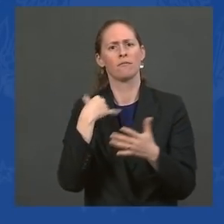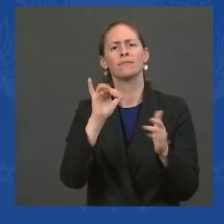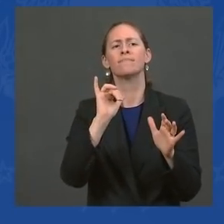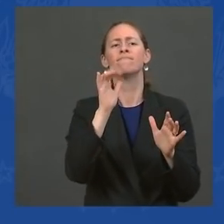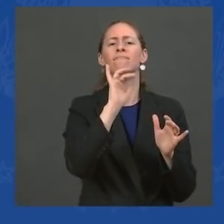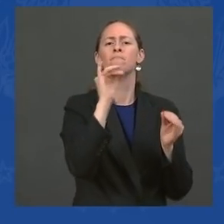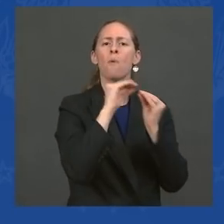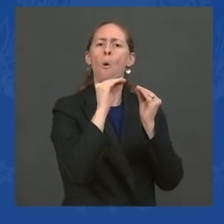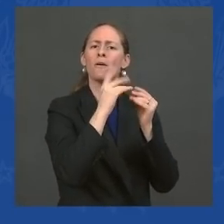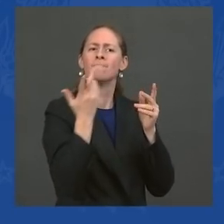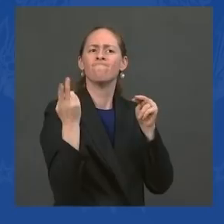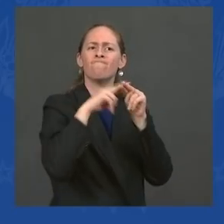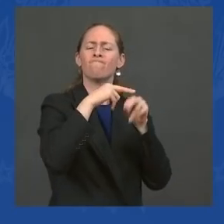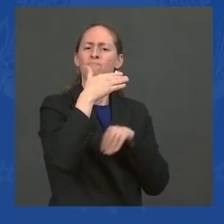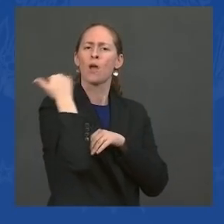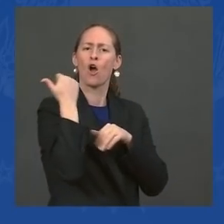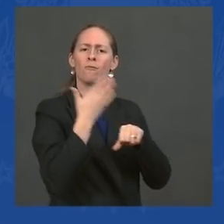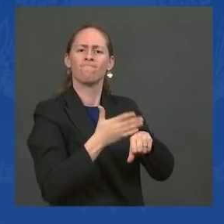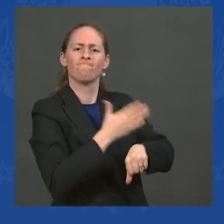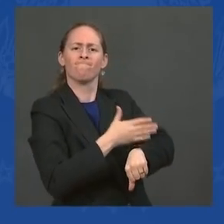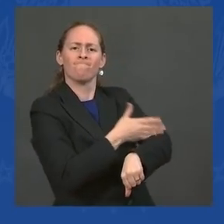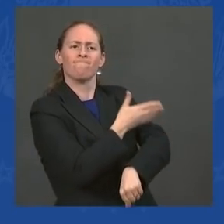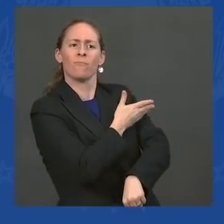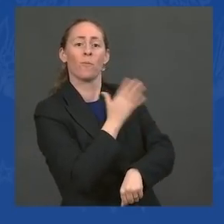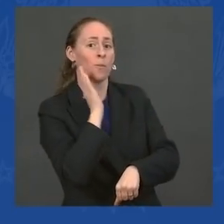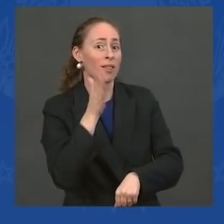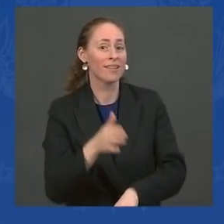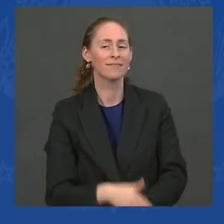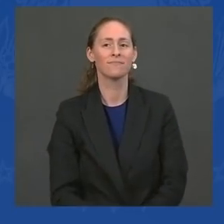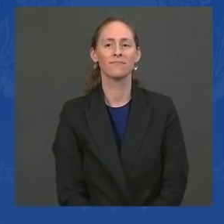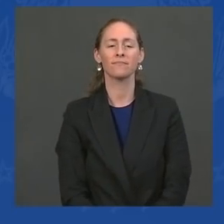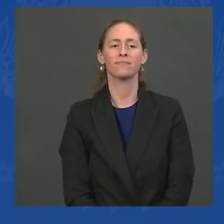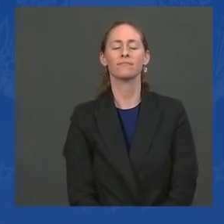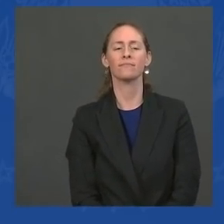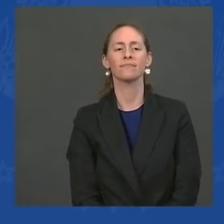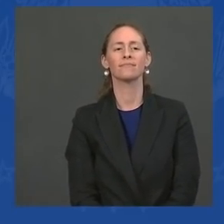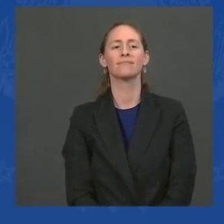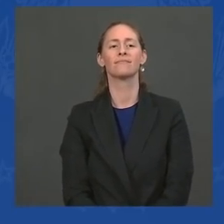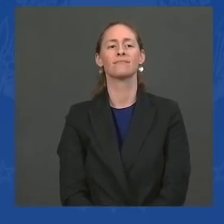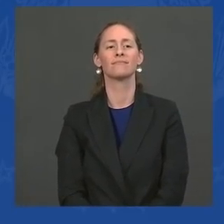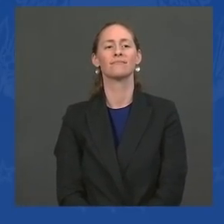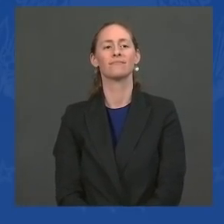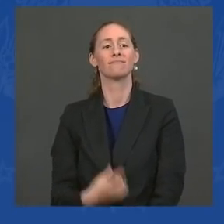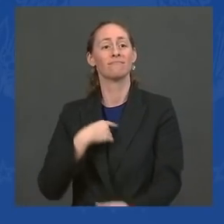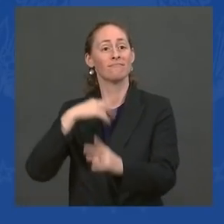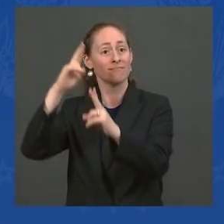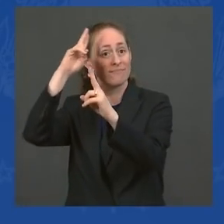With that, I am so honored to introduce my good friend Brenda Mallory, the chair of the White House Council